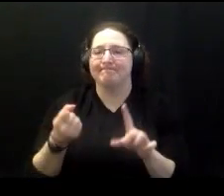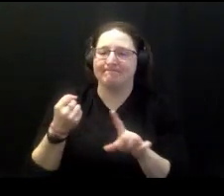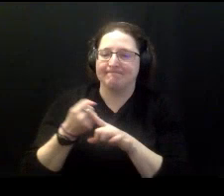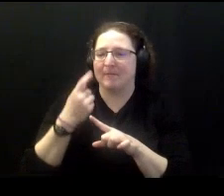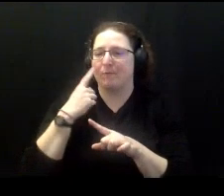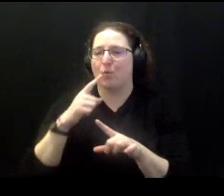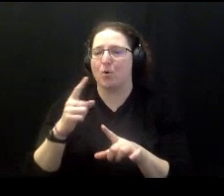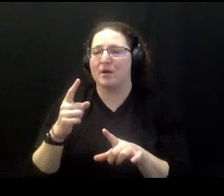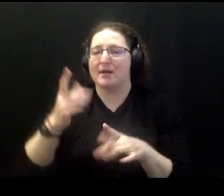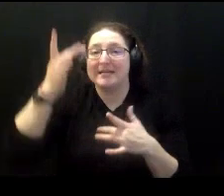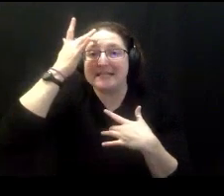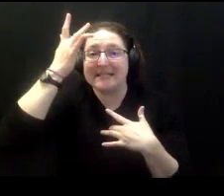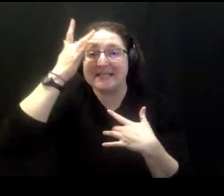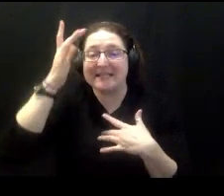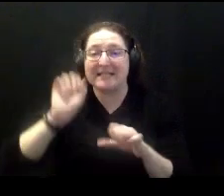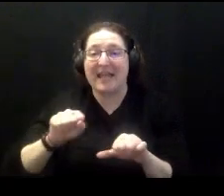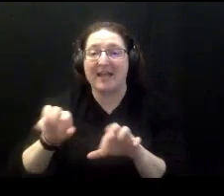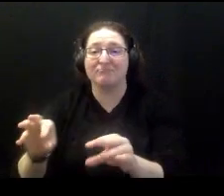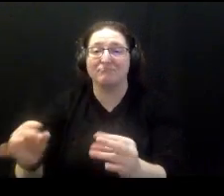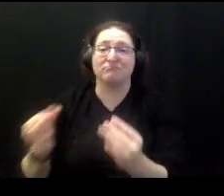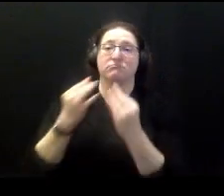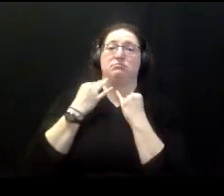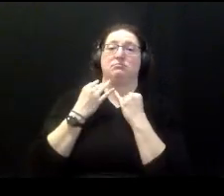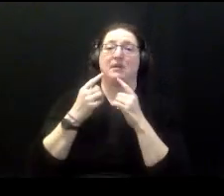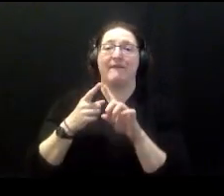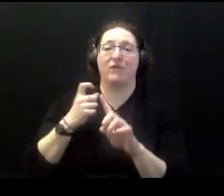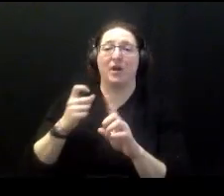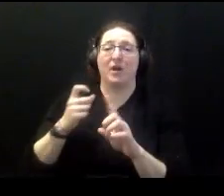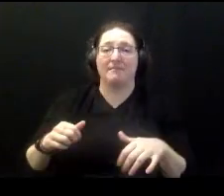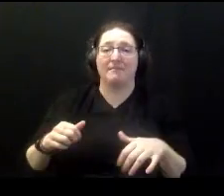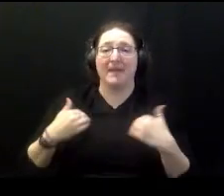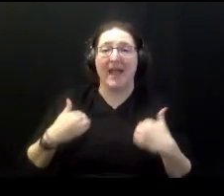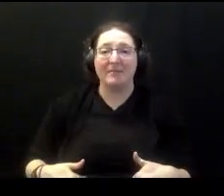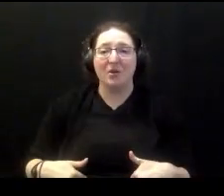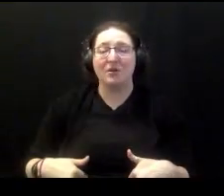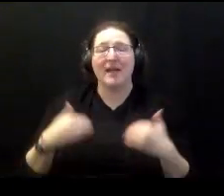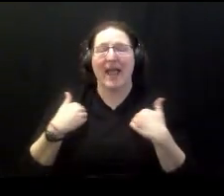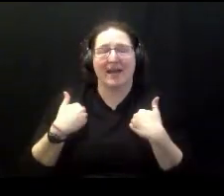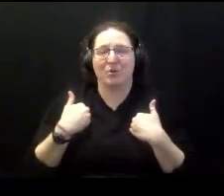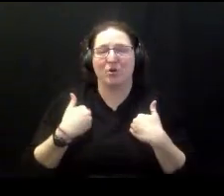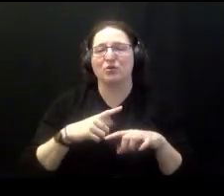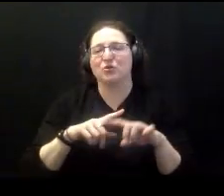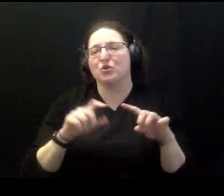that may be present among animal populations. Here, too, you will have the opportunity to